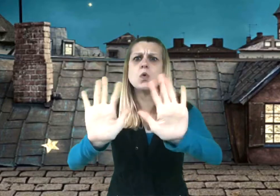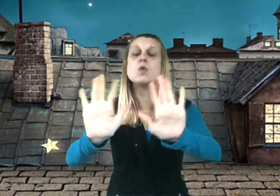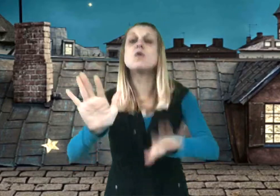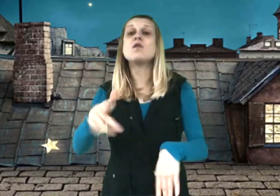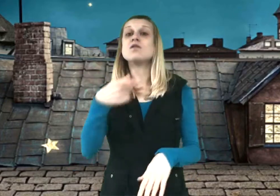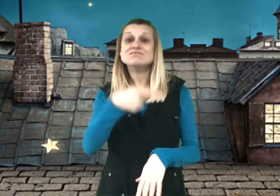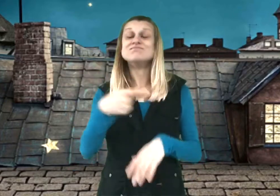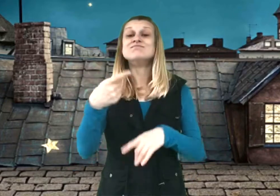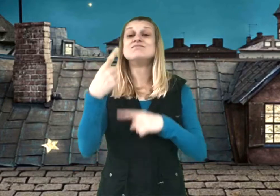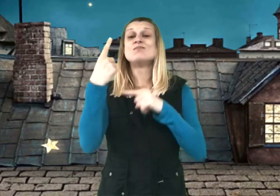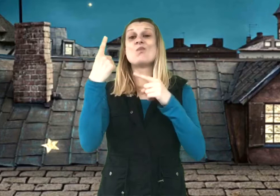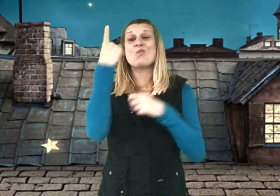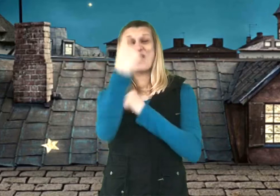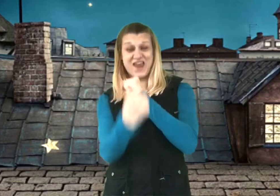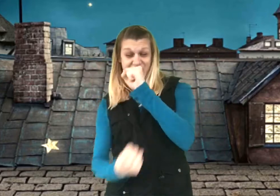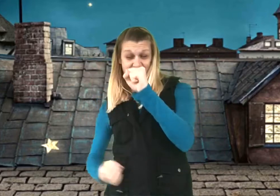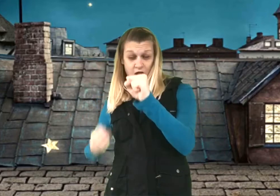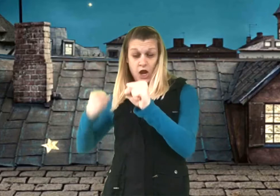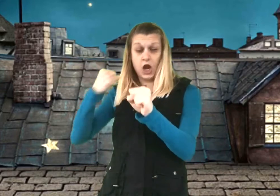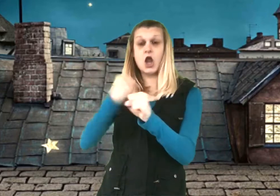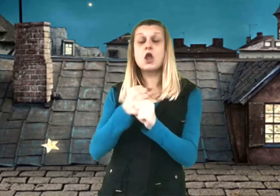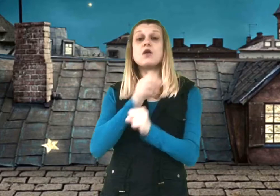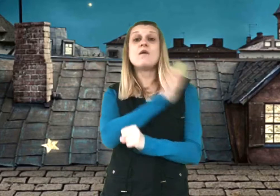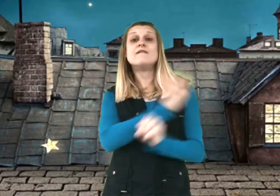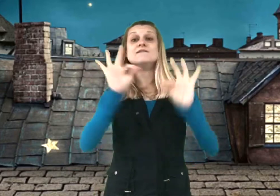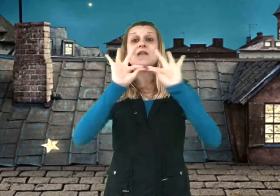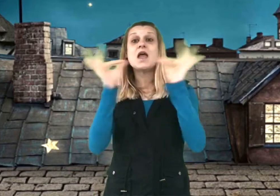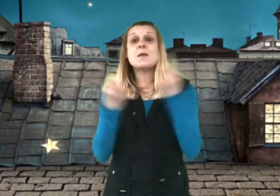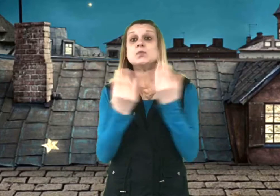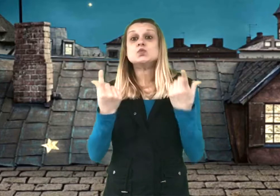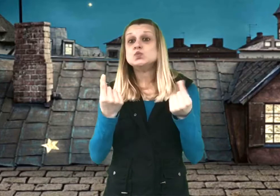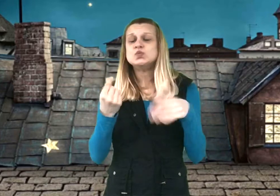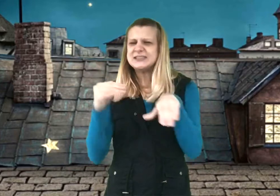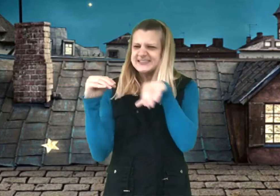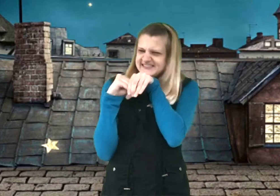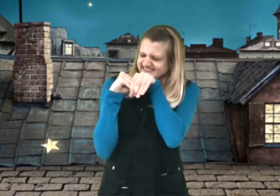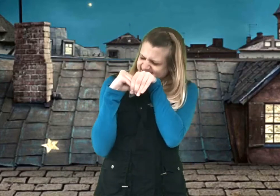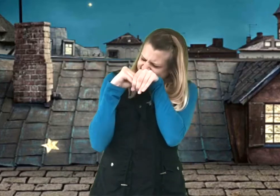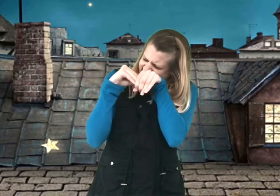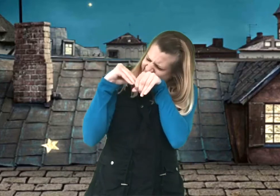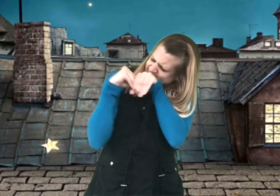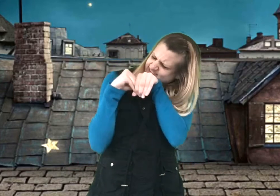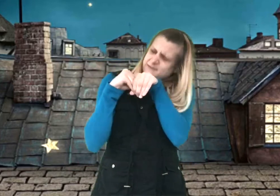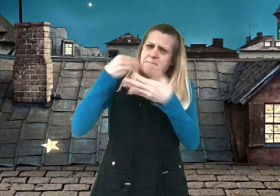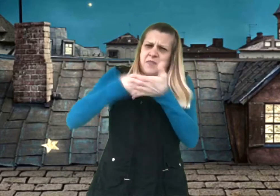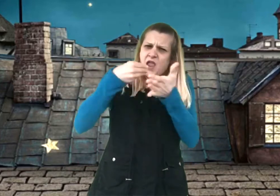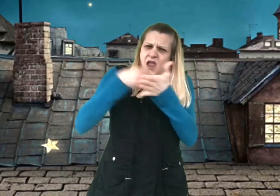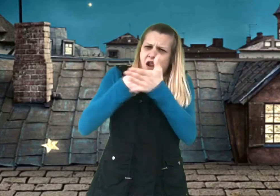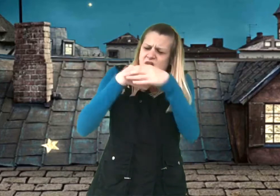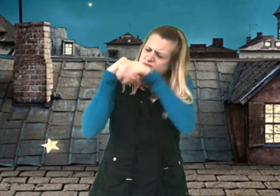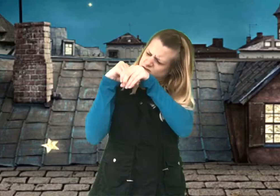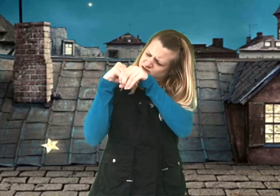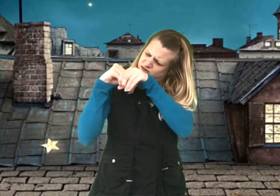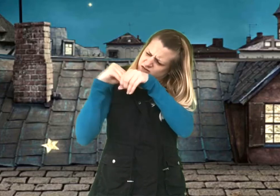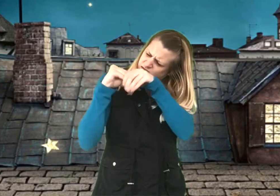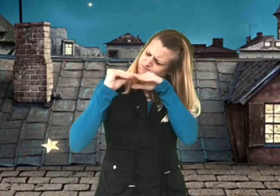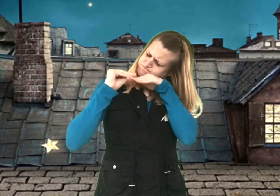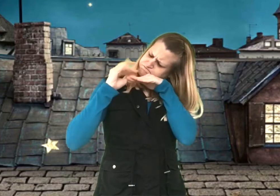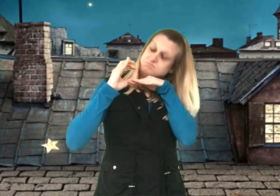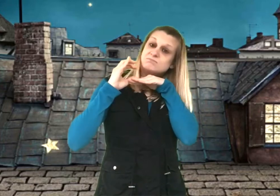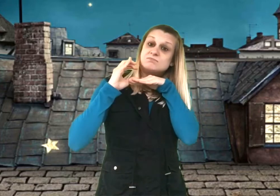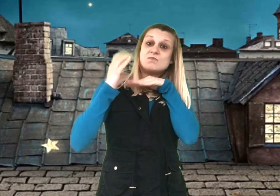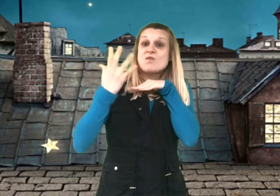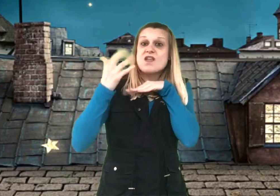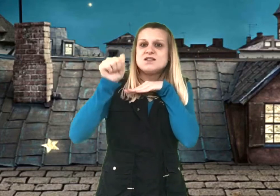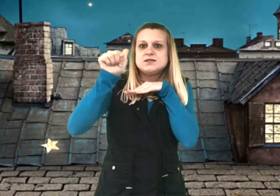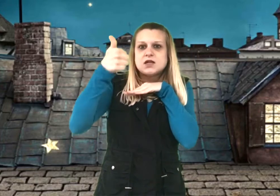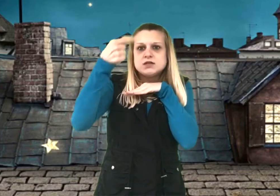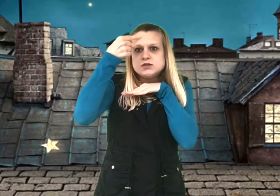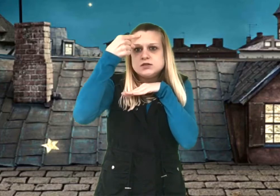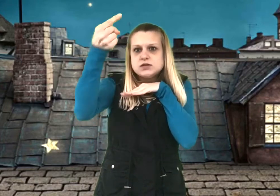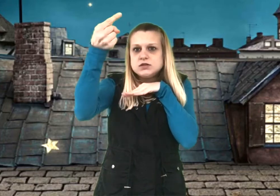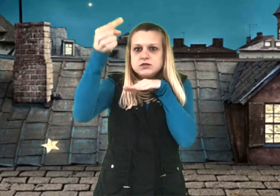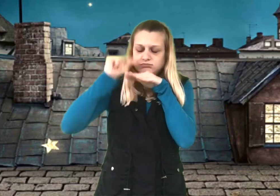Only once a year, the whole family saved up their money which was 10 cents...